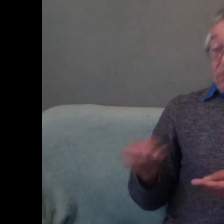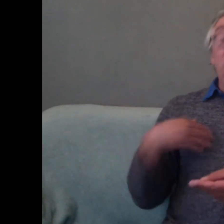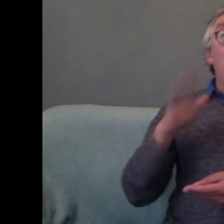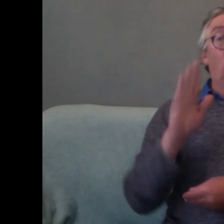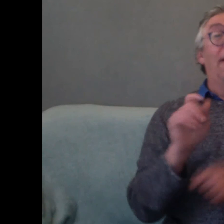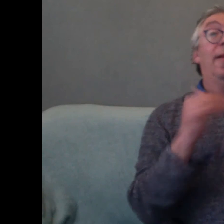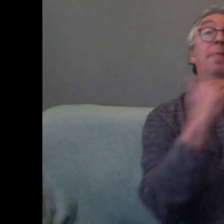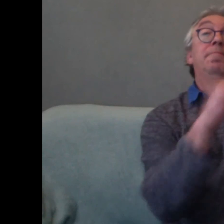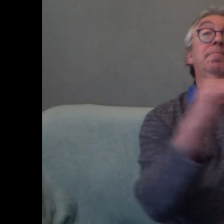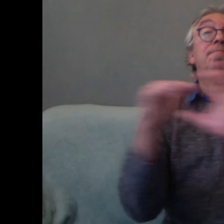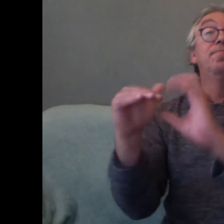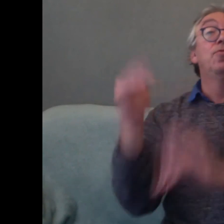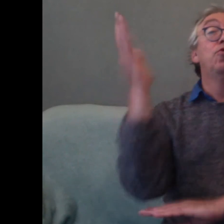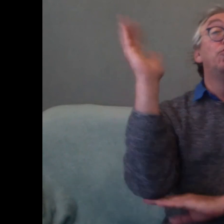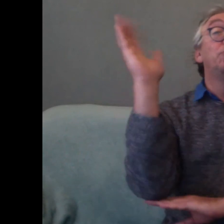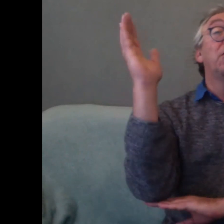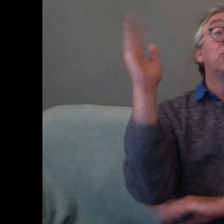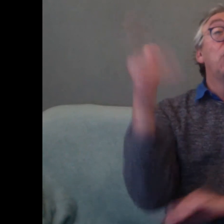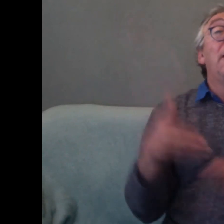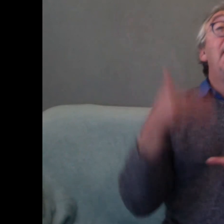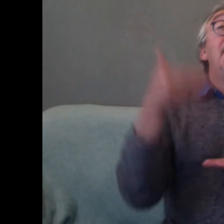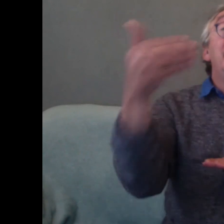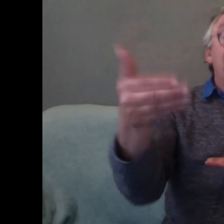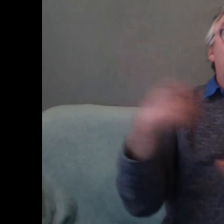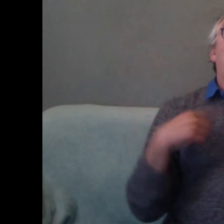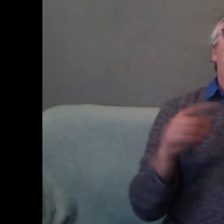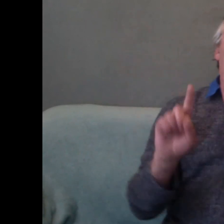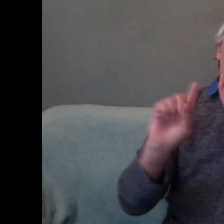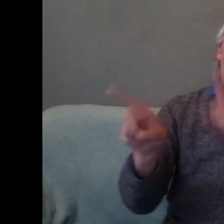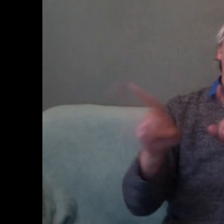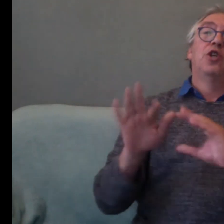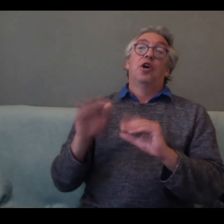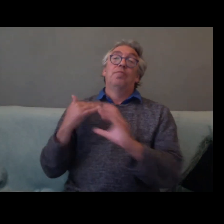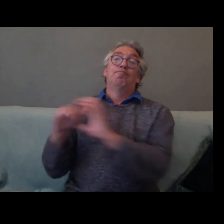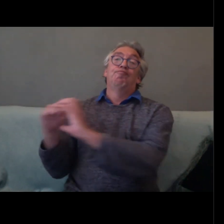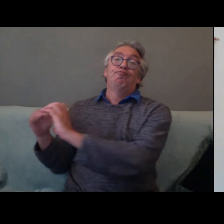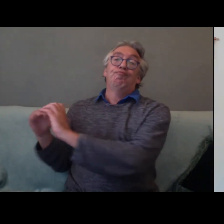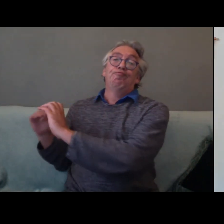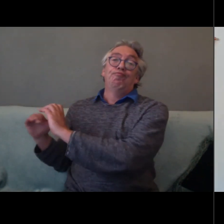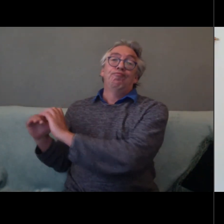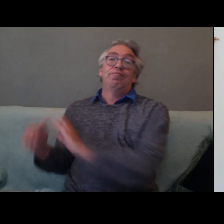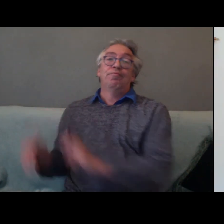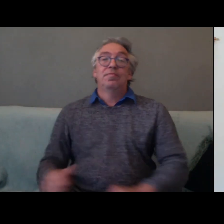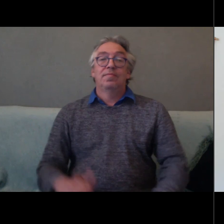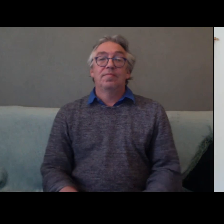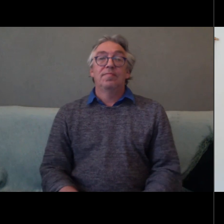and you'll get an answer later on. Just to put the camera on the last few minutes.